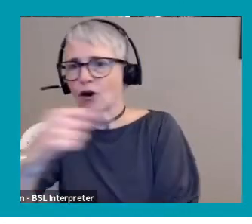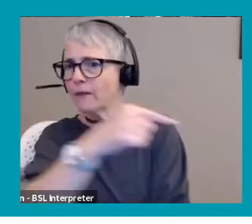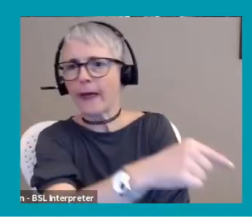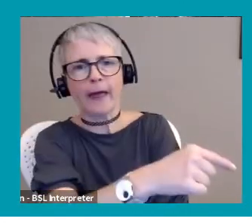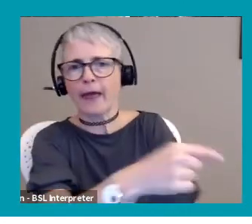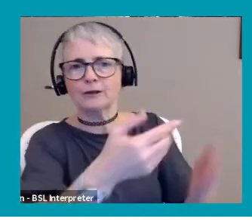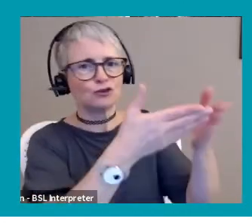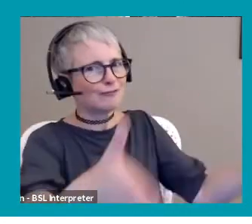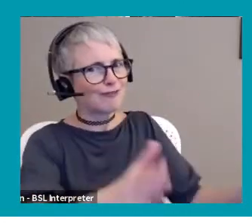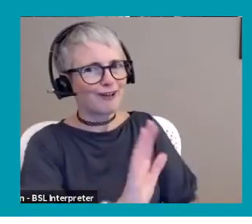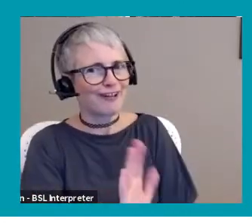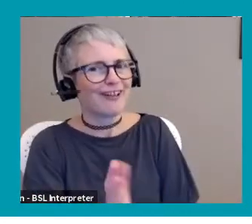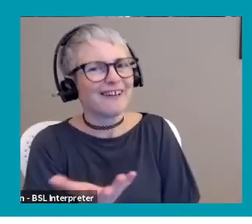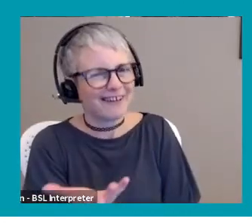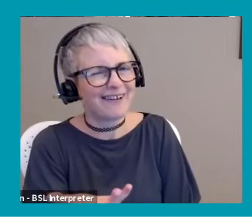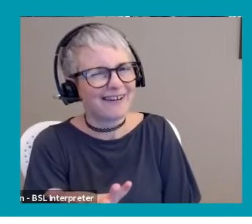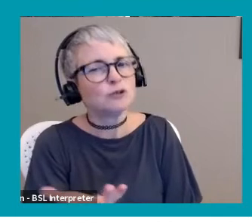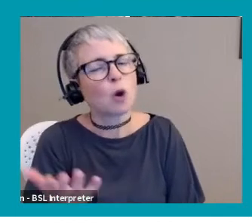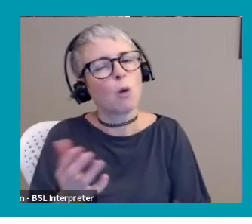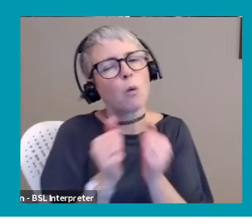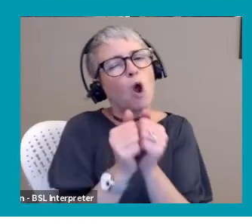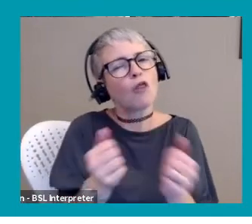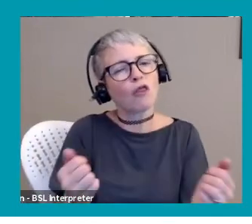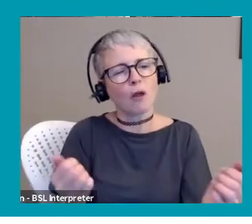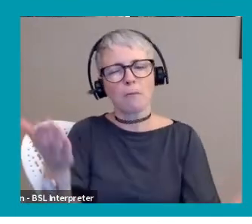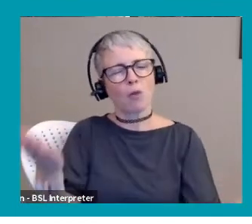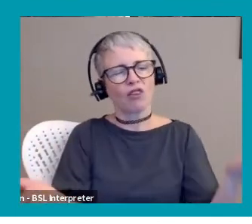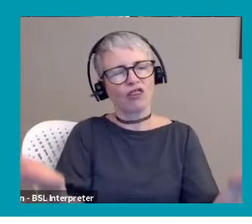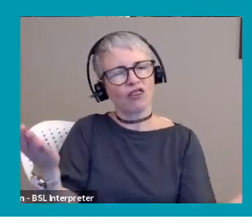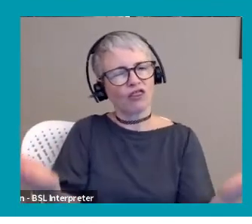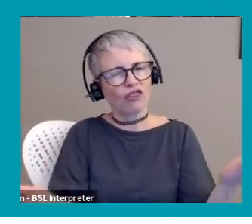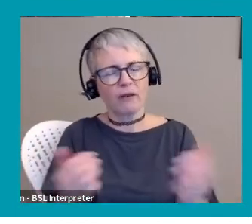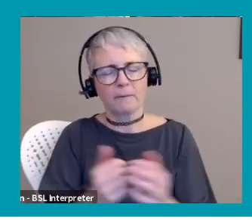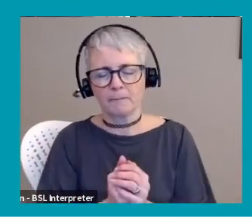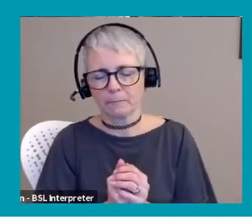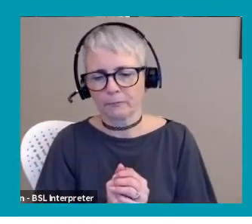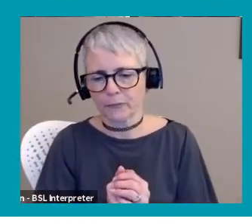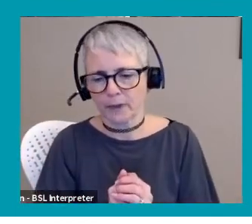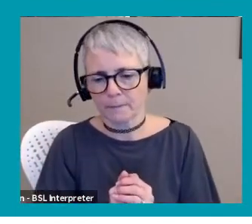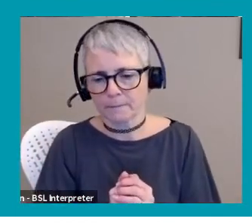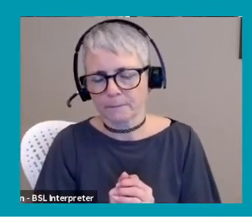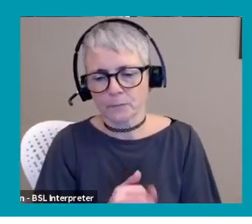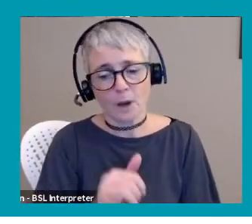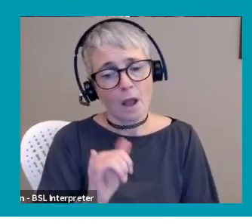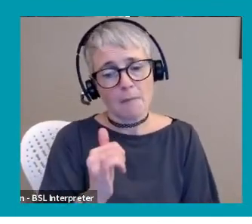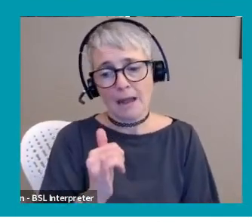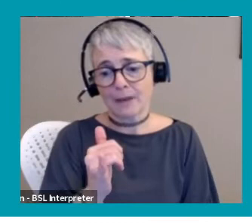So maybe you are also open to freelancing.